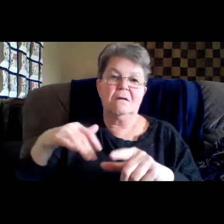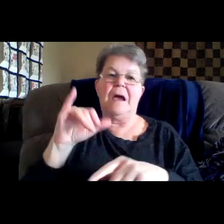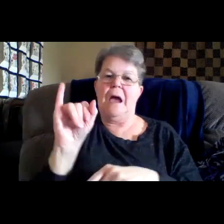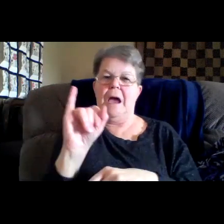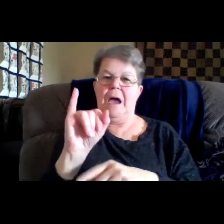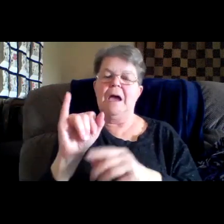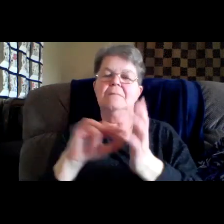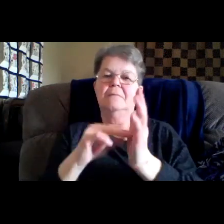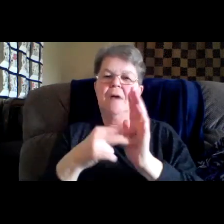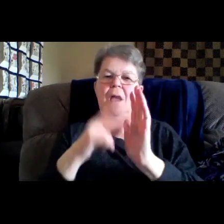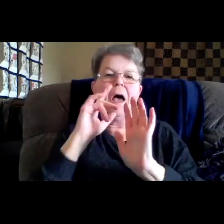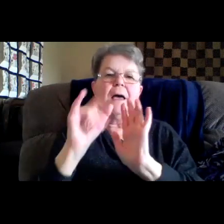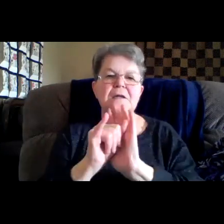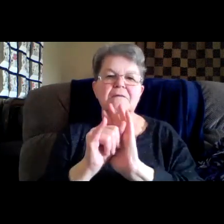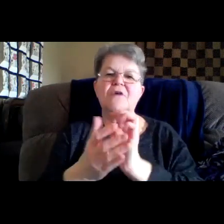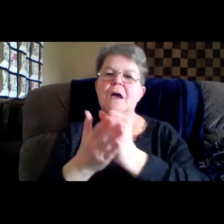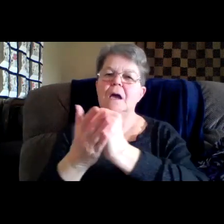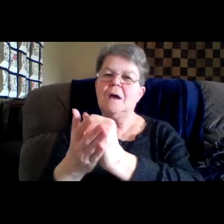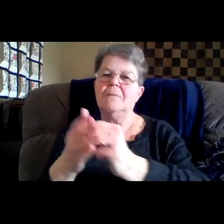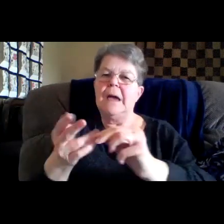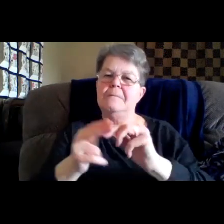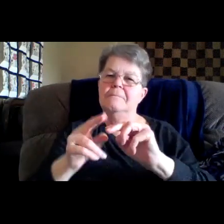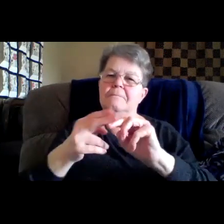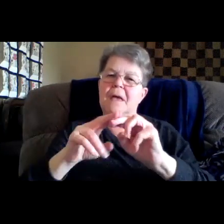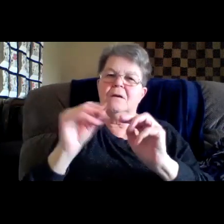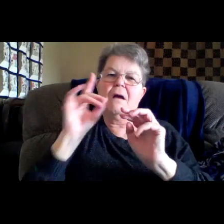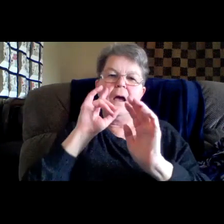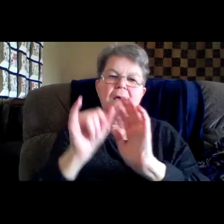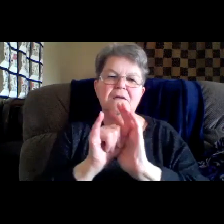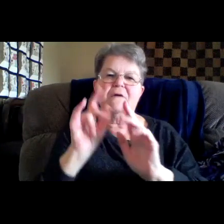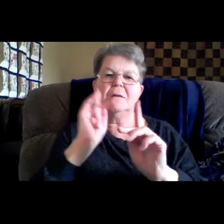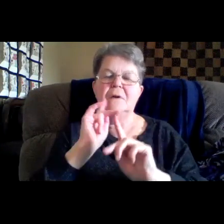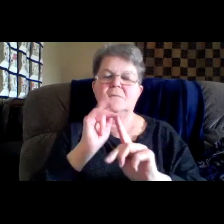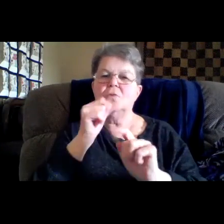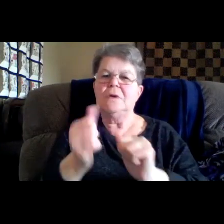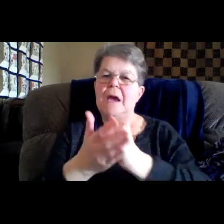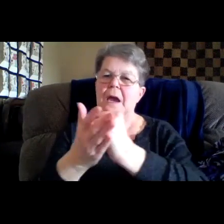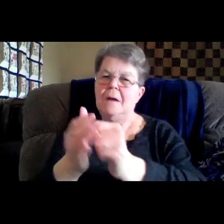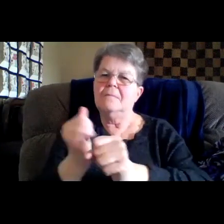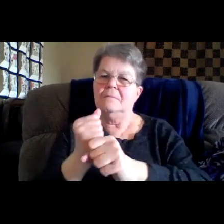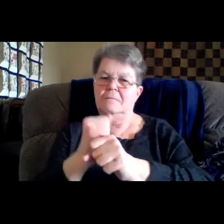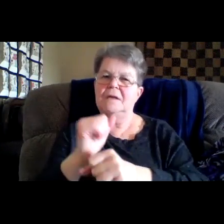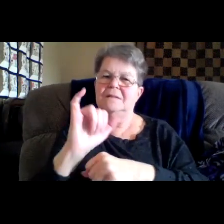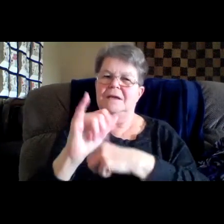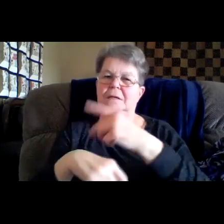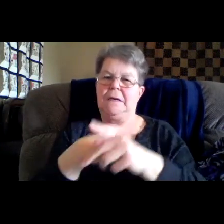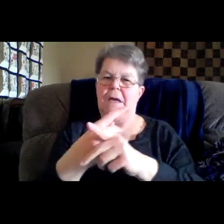you want to help them kind of build up and identify people that can help them making those kinds of supports.